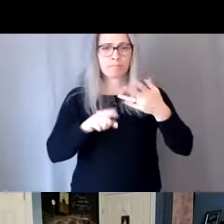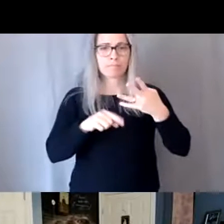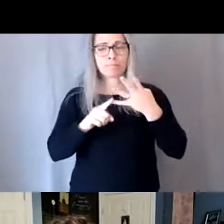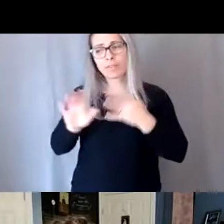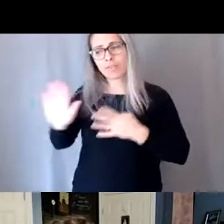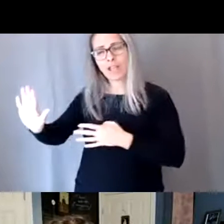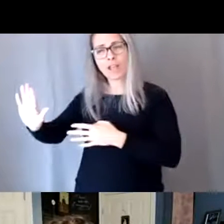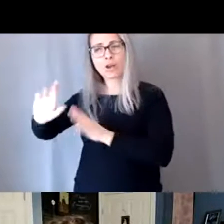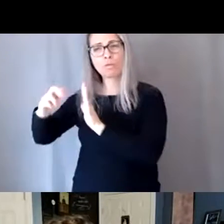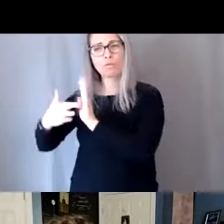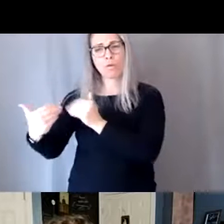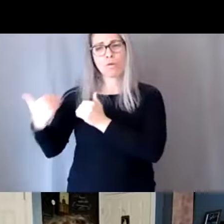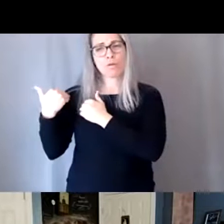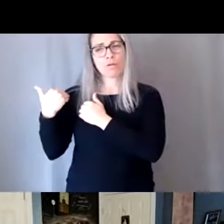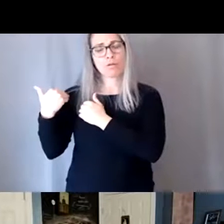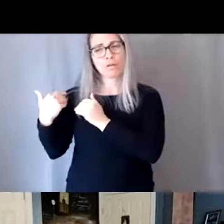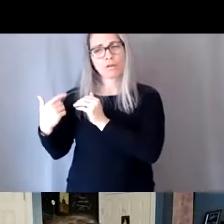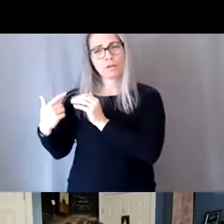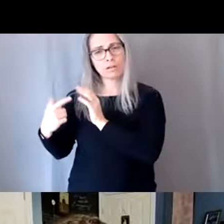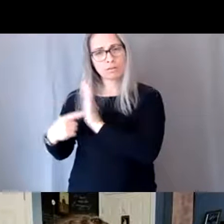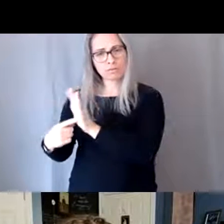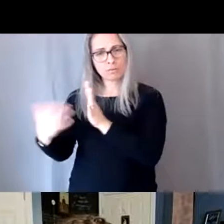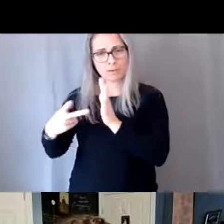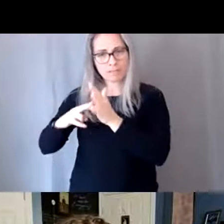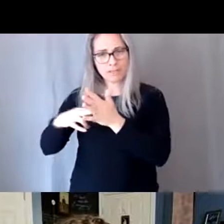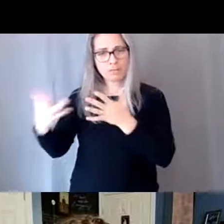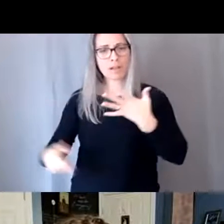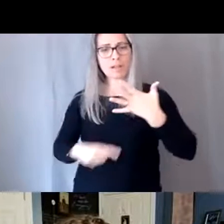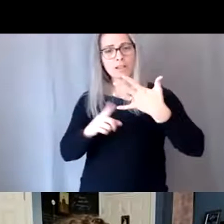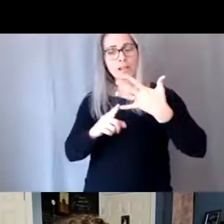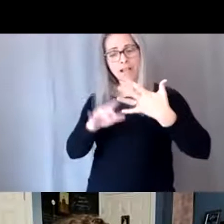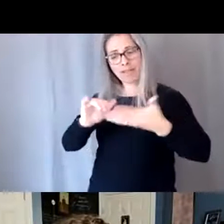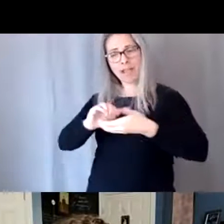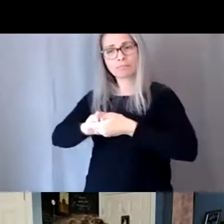client relationship represented my next slide has just